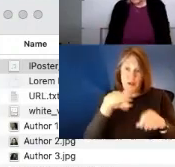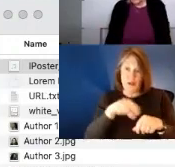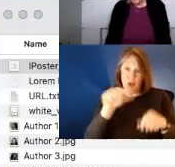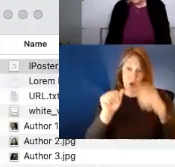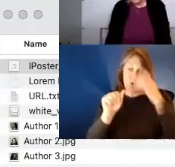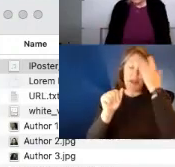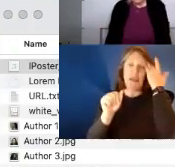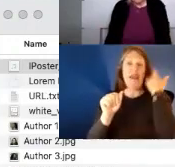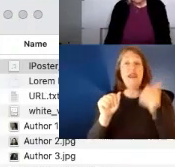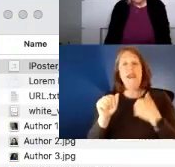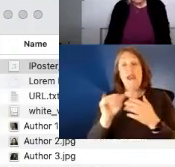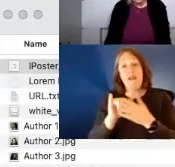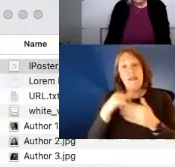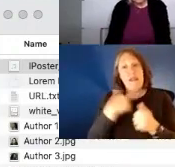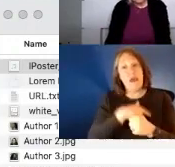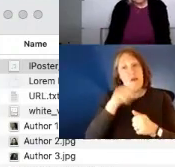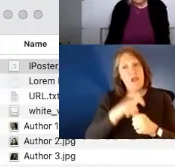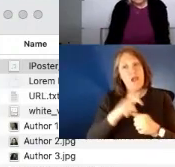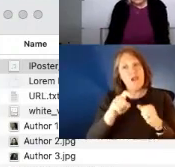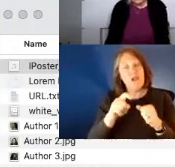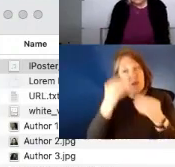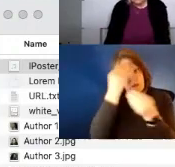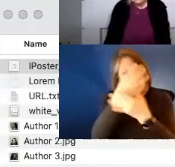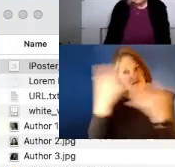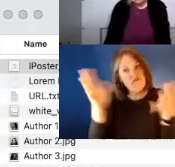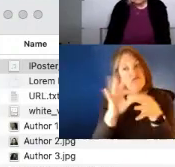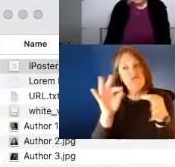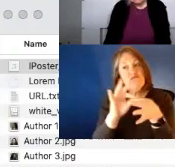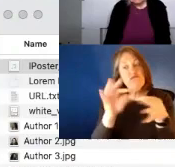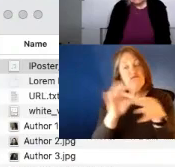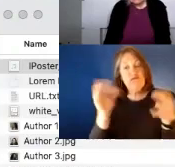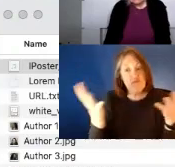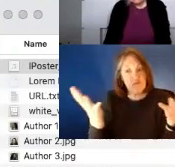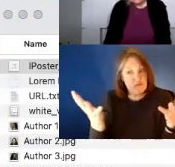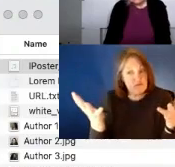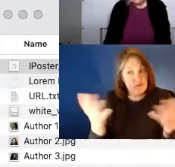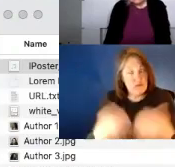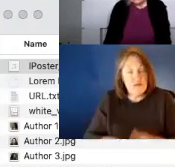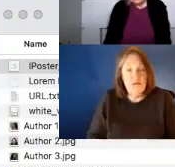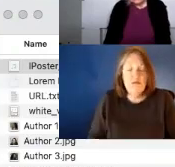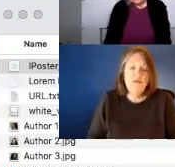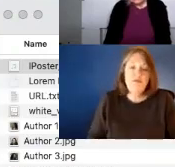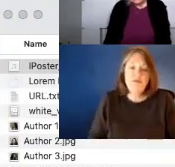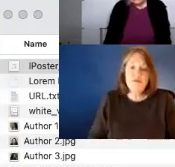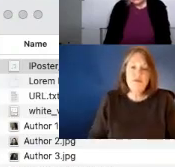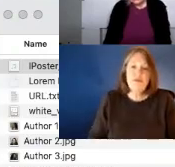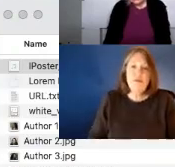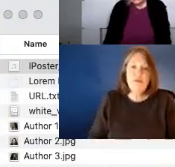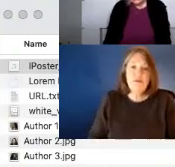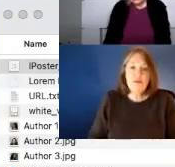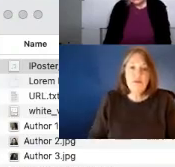07:26:40 that we should be talking about more generally? 07:26:45 . 07:26:56 >> TONY PALS: So, Rick, a couple